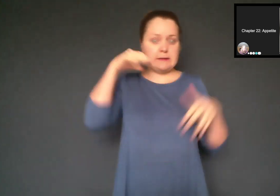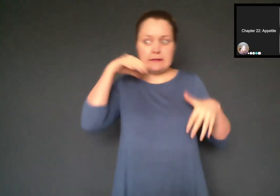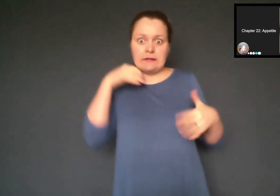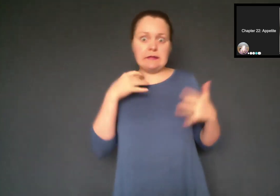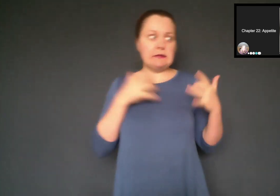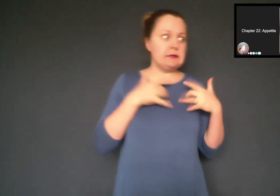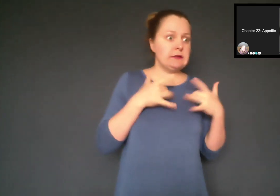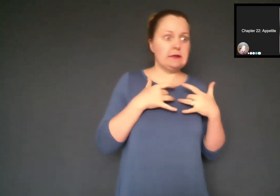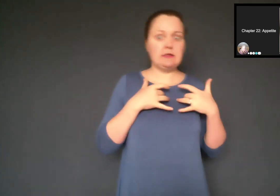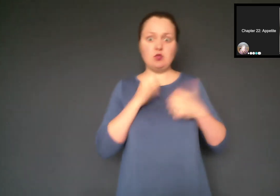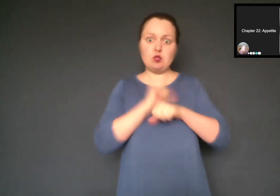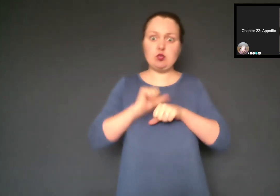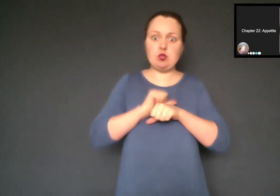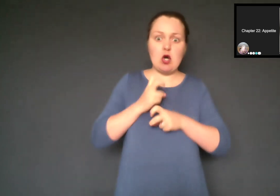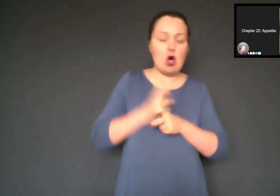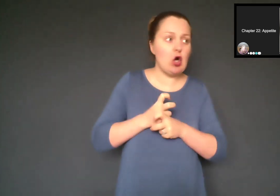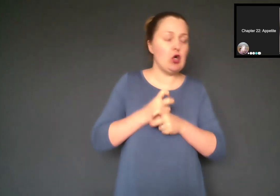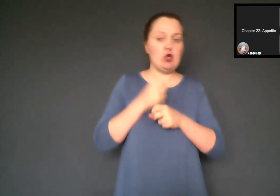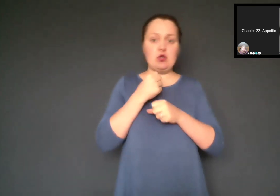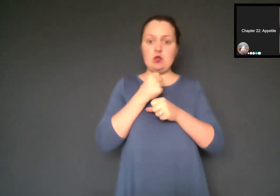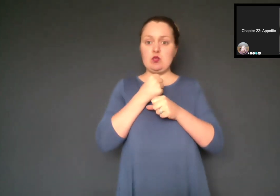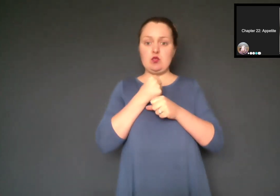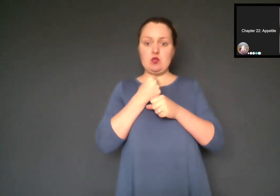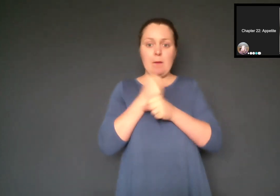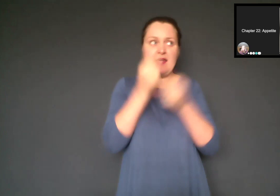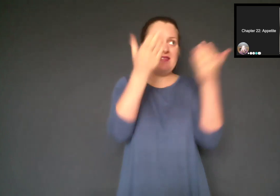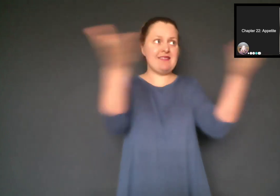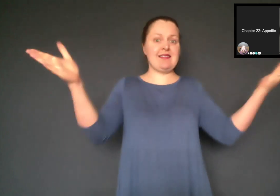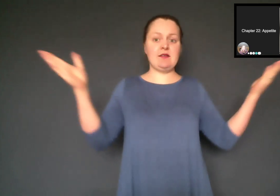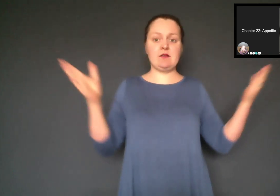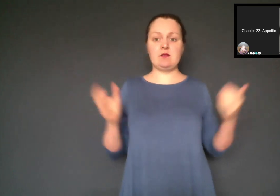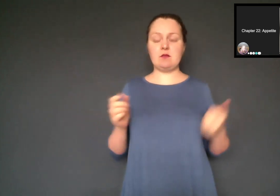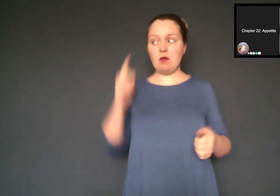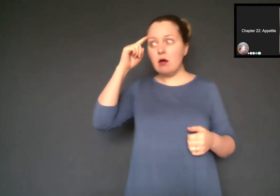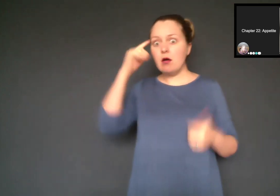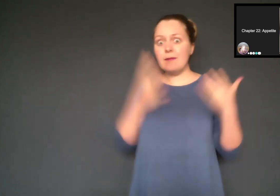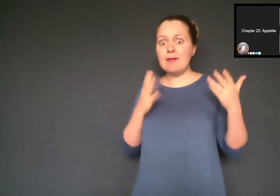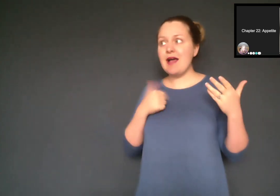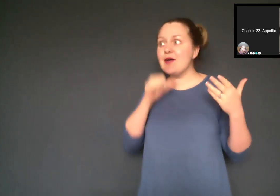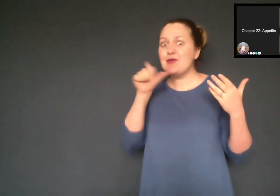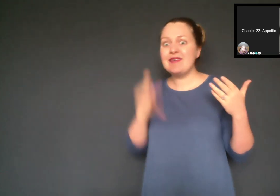maybe i don't need fangs to suck him dry harvey thought maybe all i need is wishes